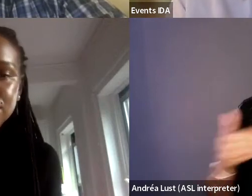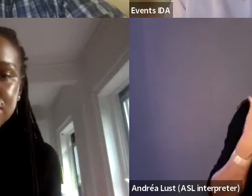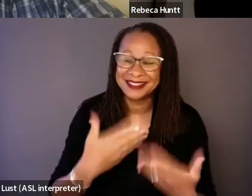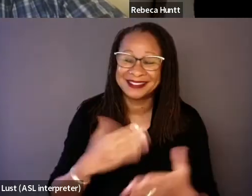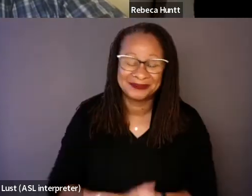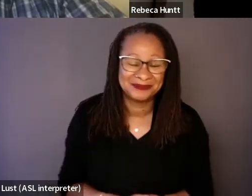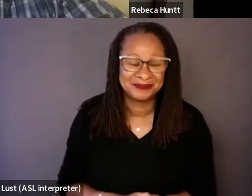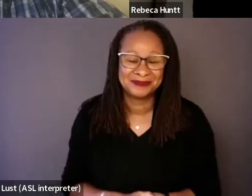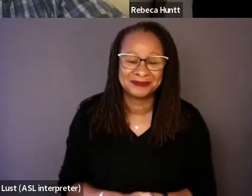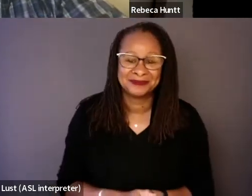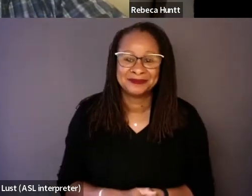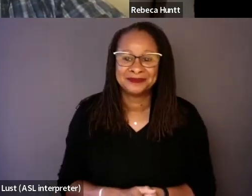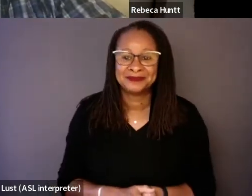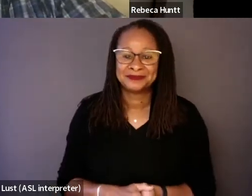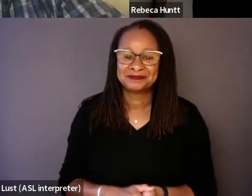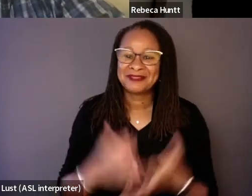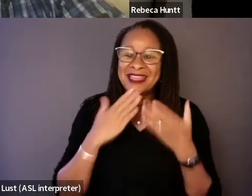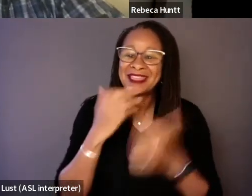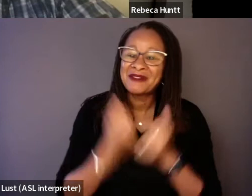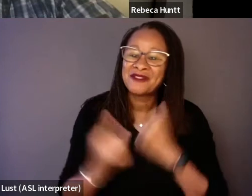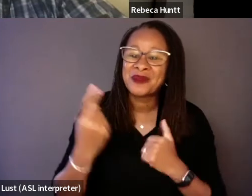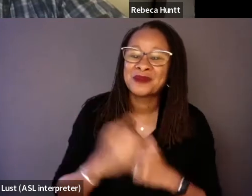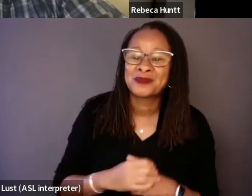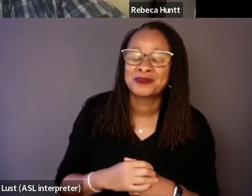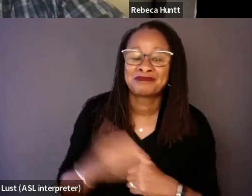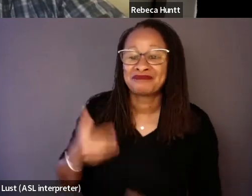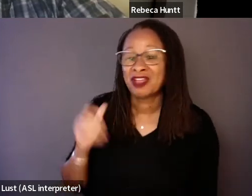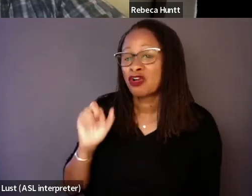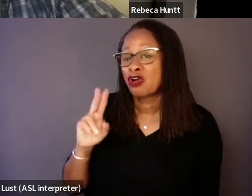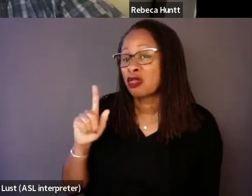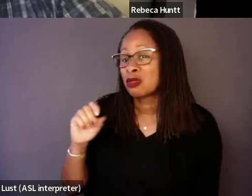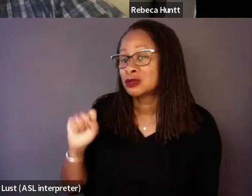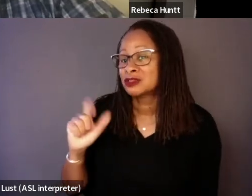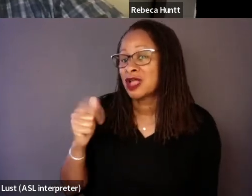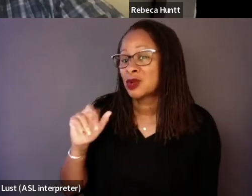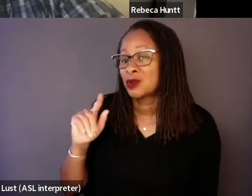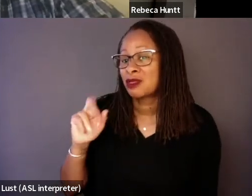Thank you. thank you, everyone. My name is Carlos Aguilar.